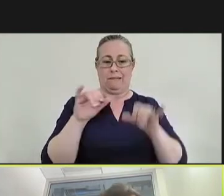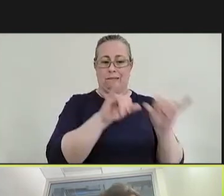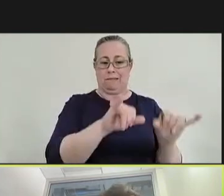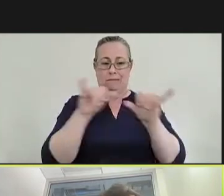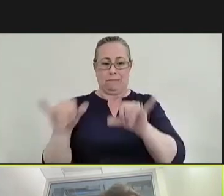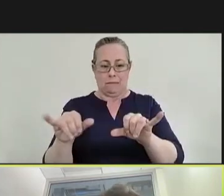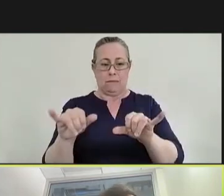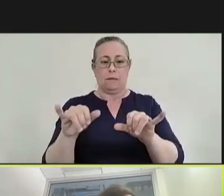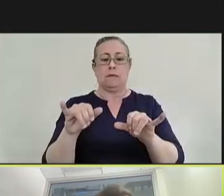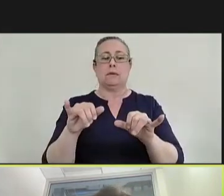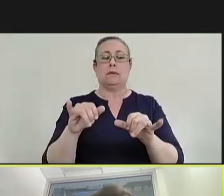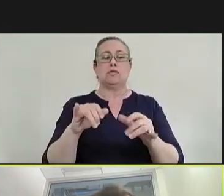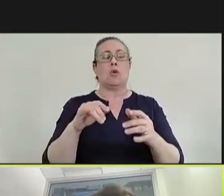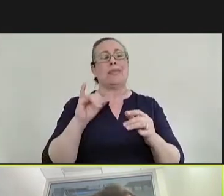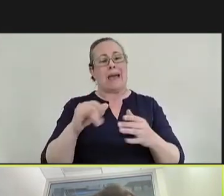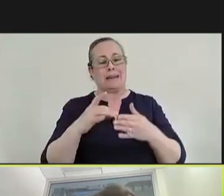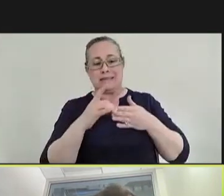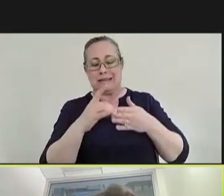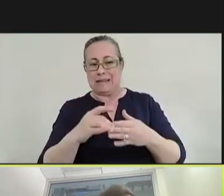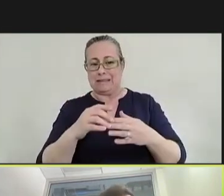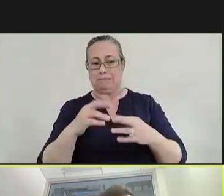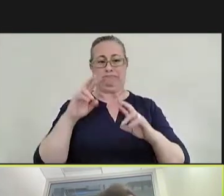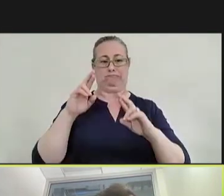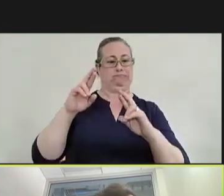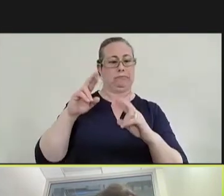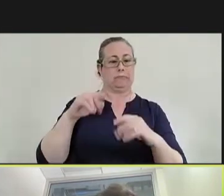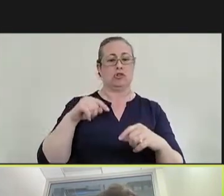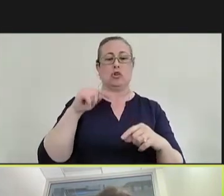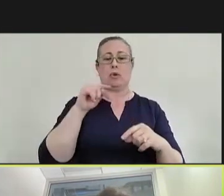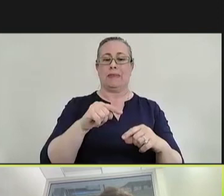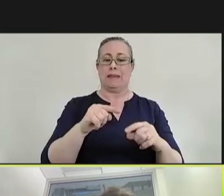responses. So the hope here is that you make something that's higher fidelity that can elicit